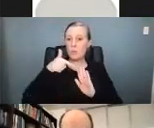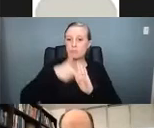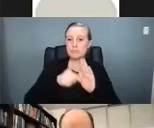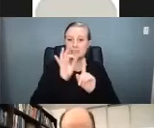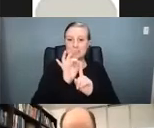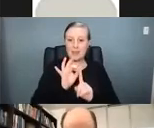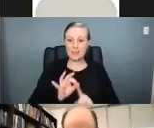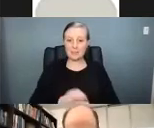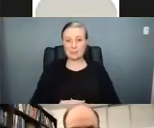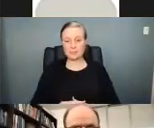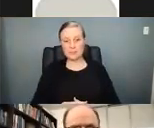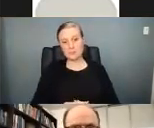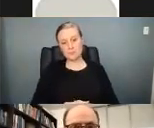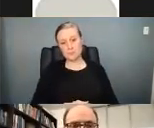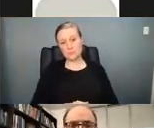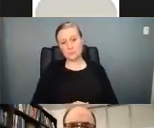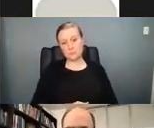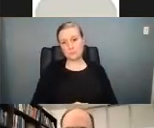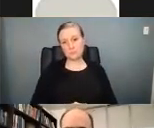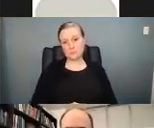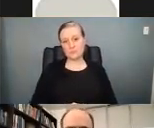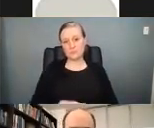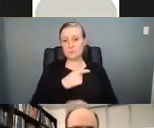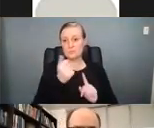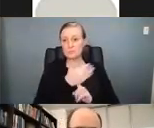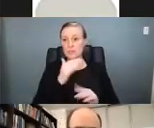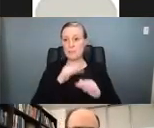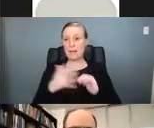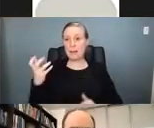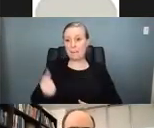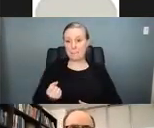So this is income and as we saw, there's a very significant gap between those in the